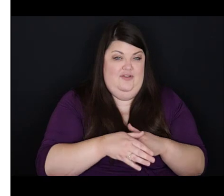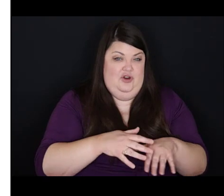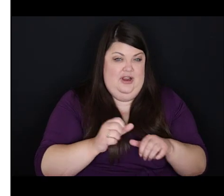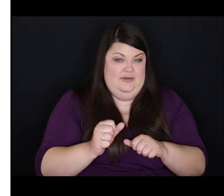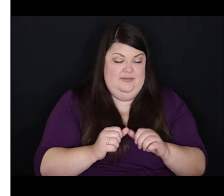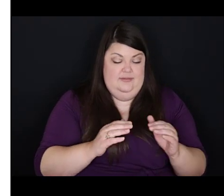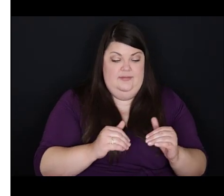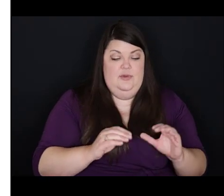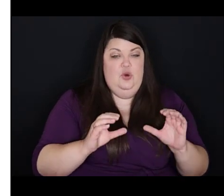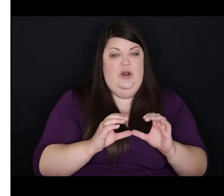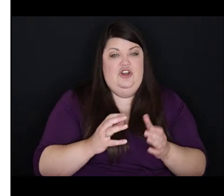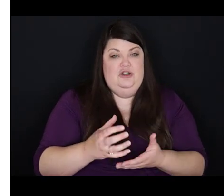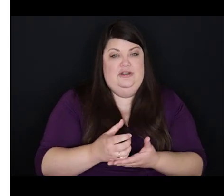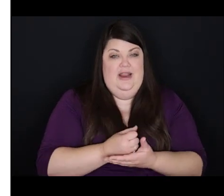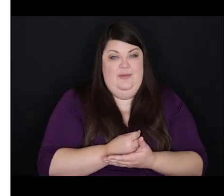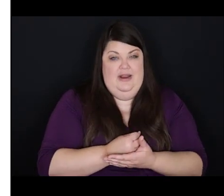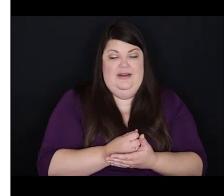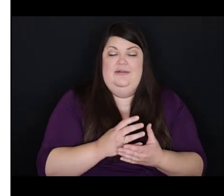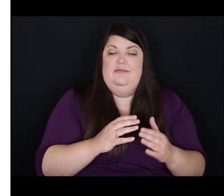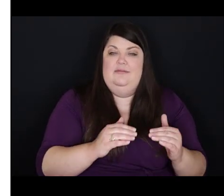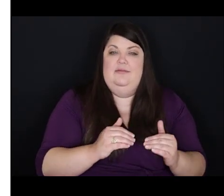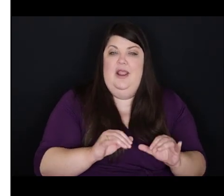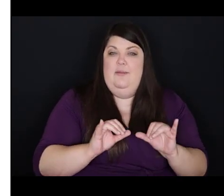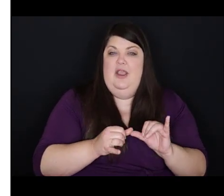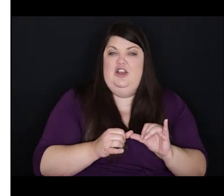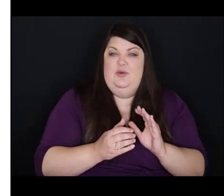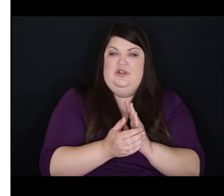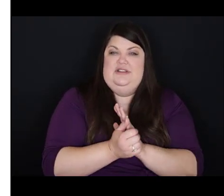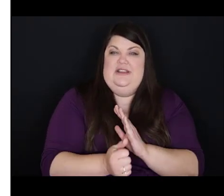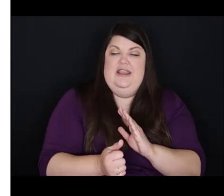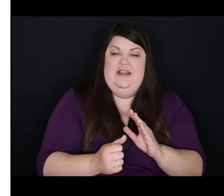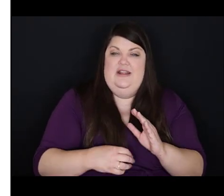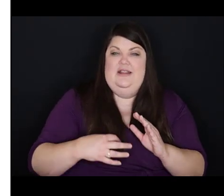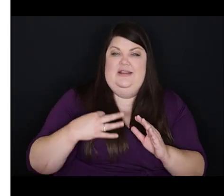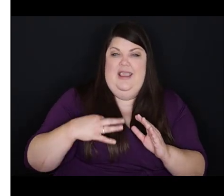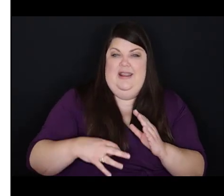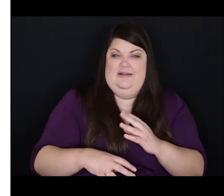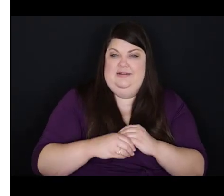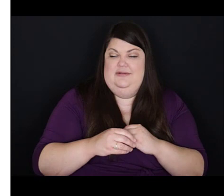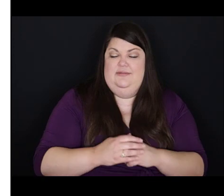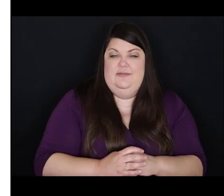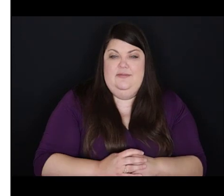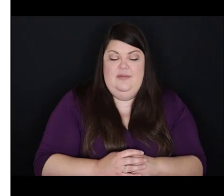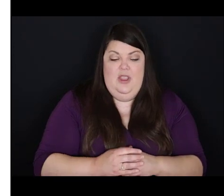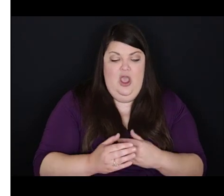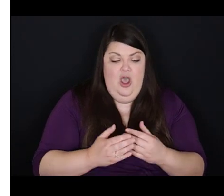and measurable skill gains. Although effectiveness in serving employers is included on the table,